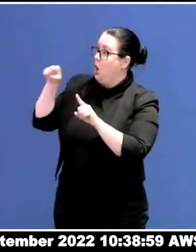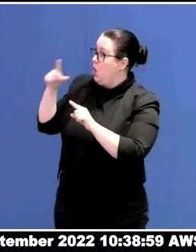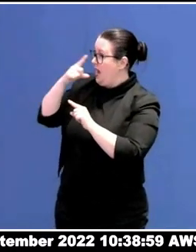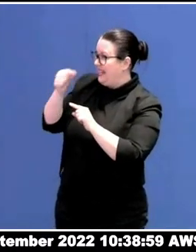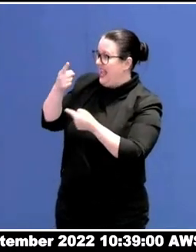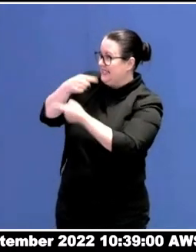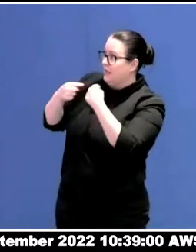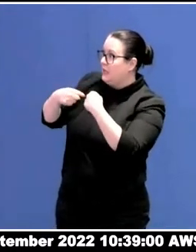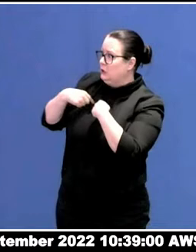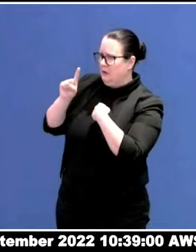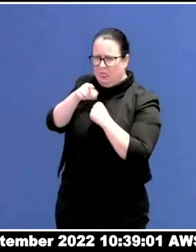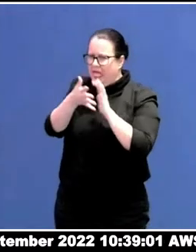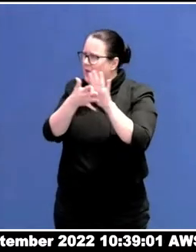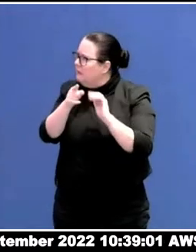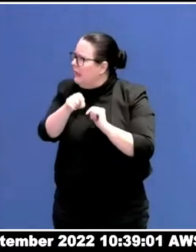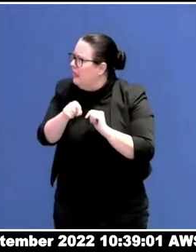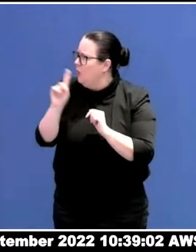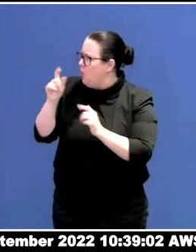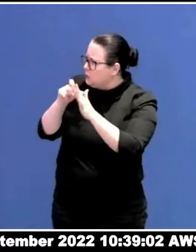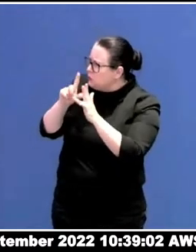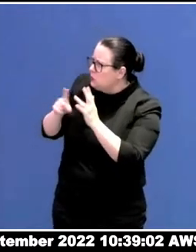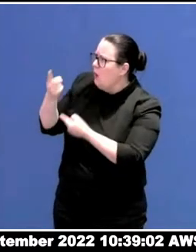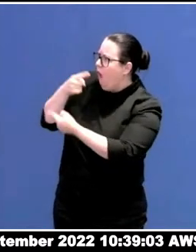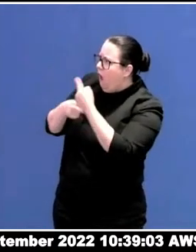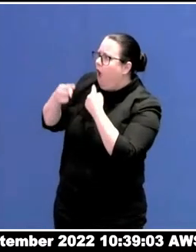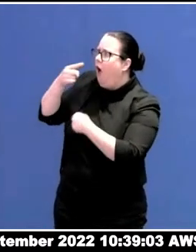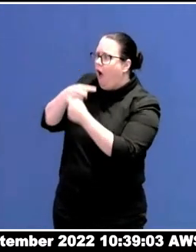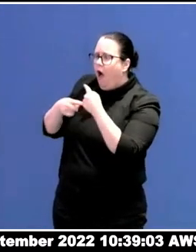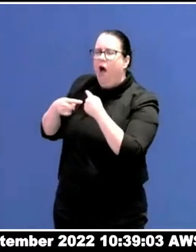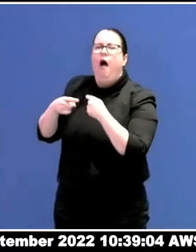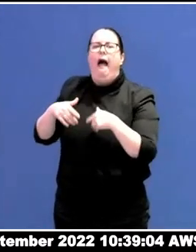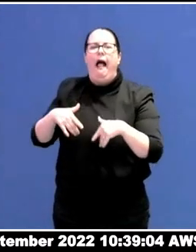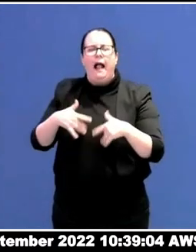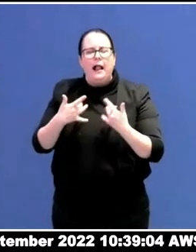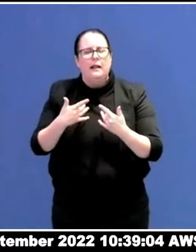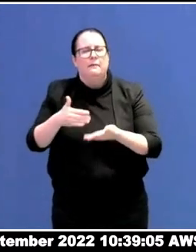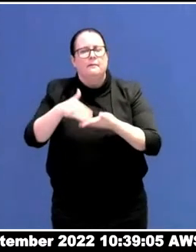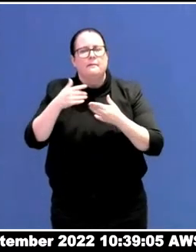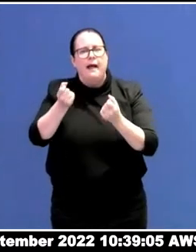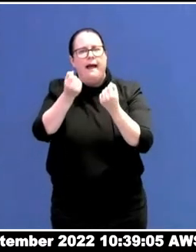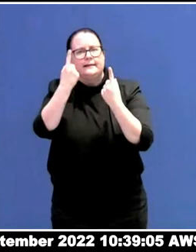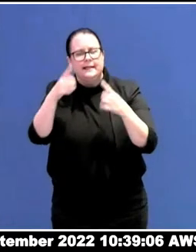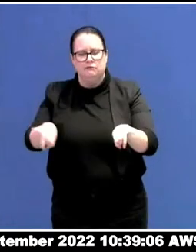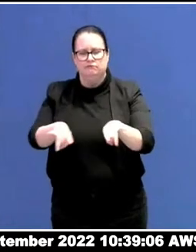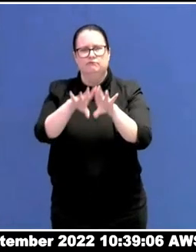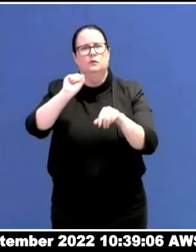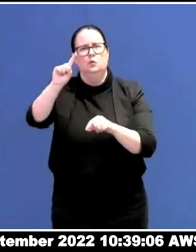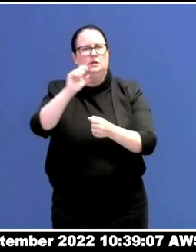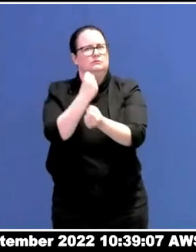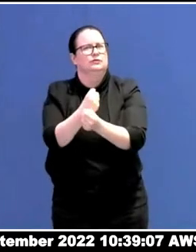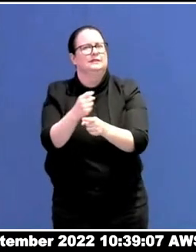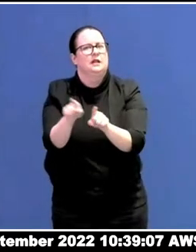questions they might have and help them adjust to being in custody, it would be of